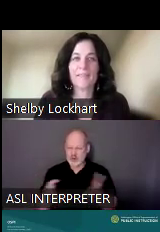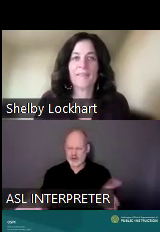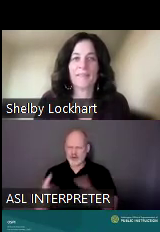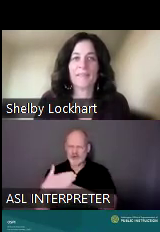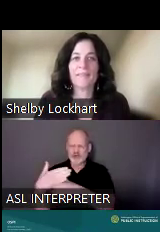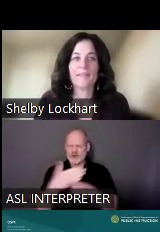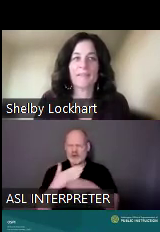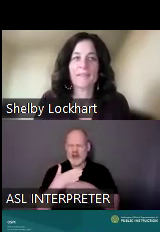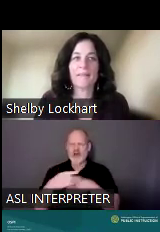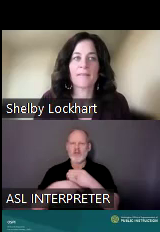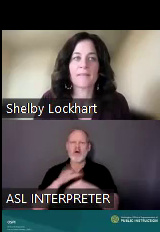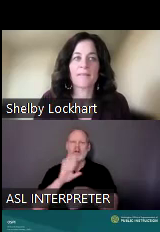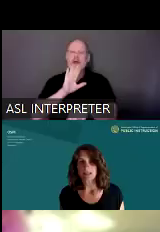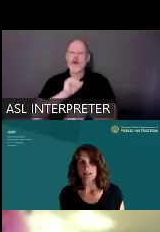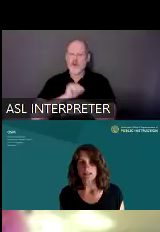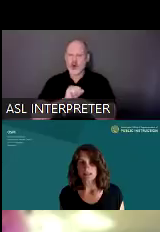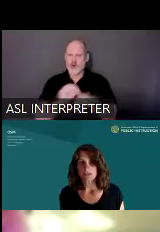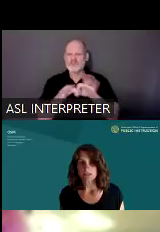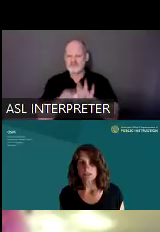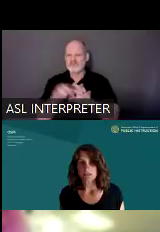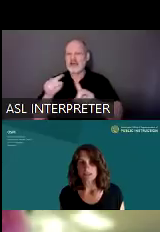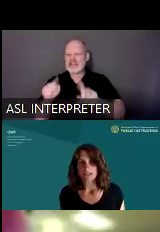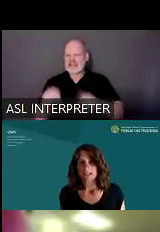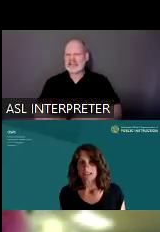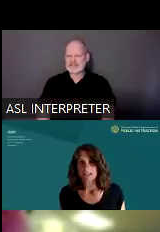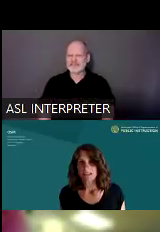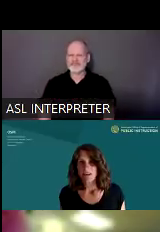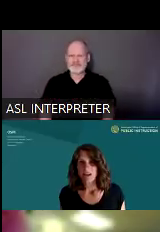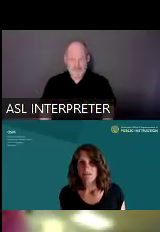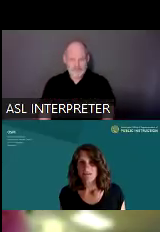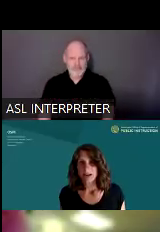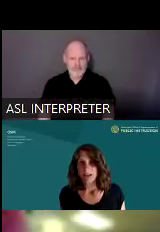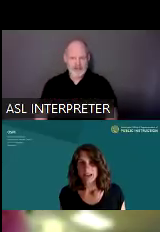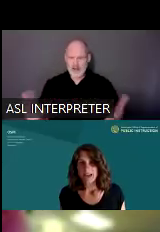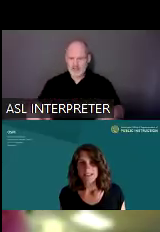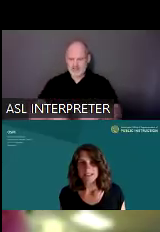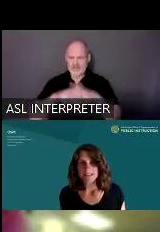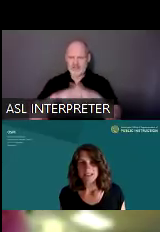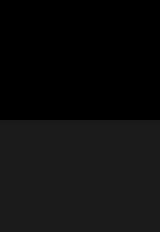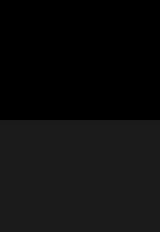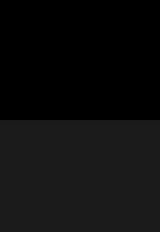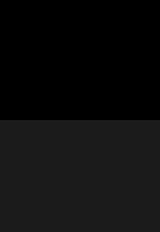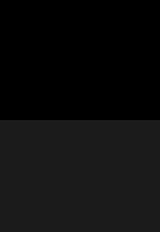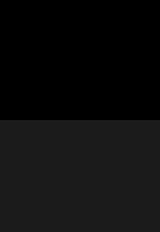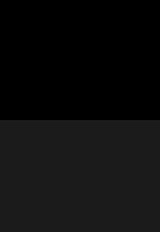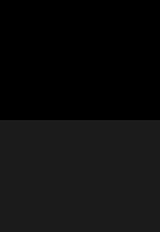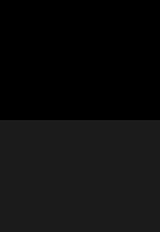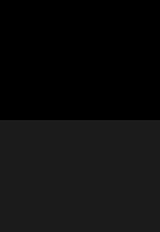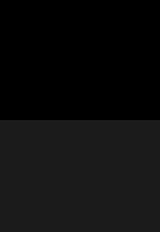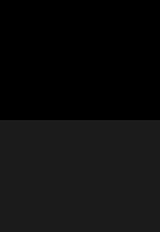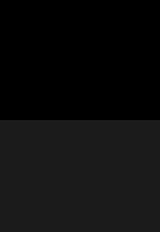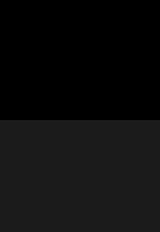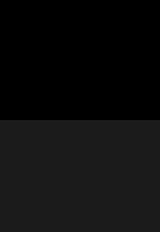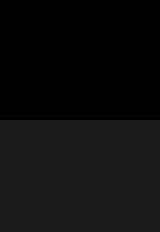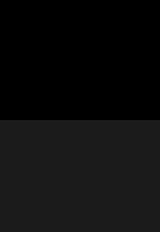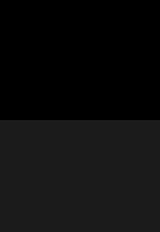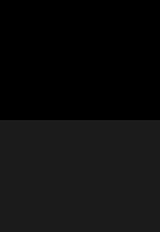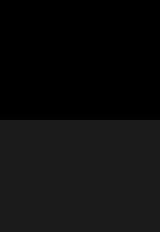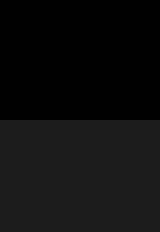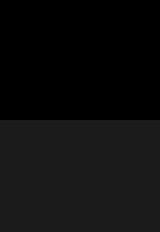And so with that I would love to kick it off by asking Joel to share a little